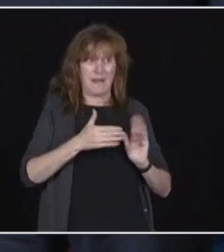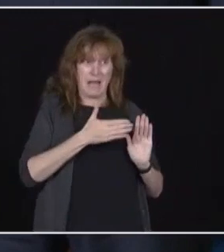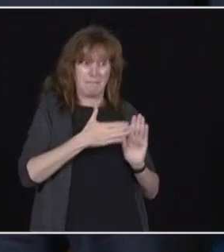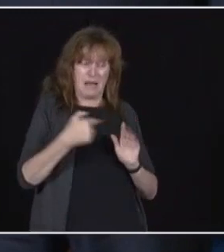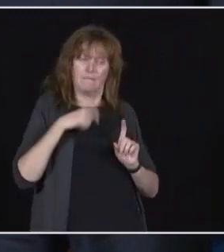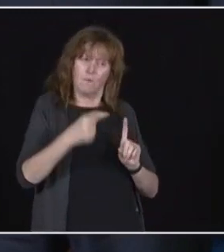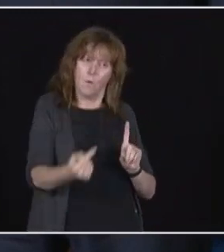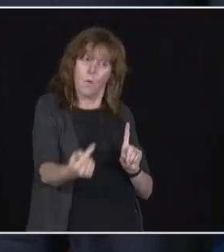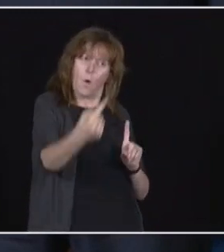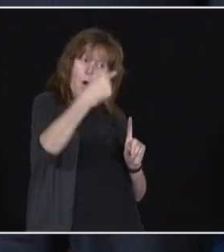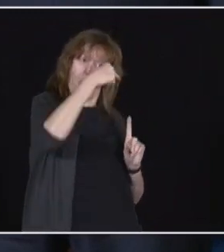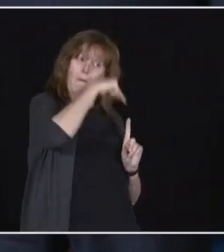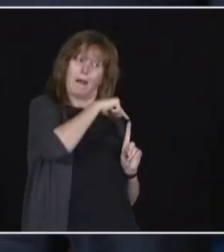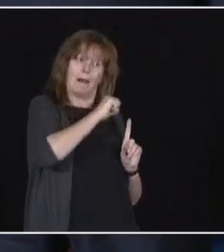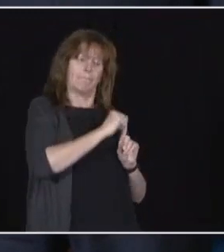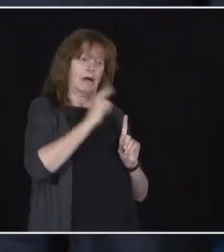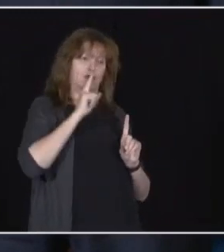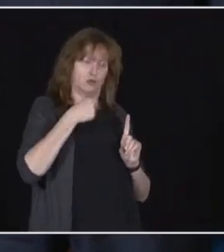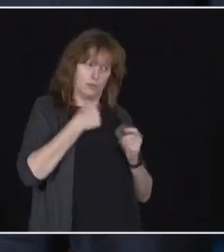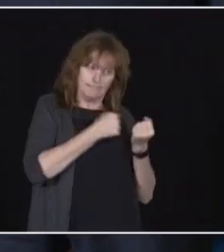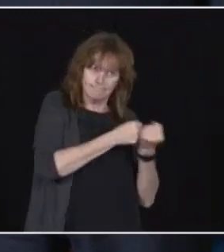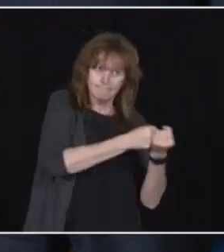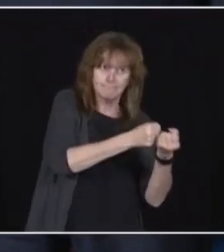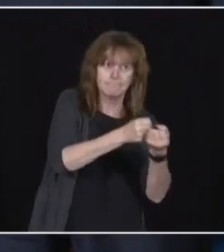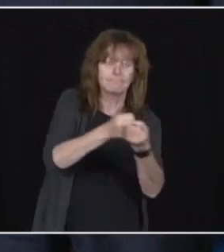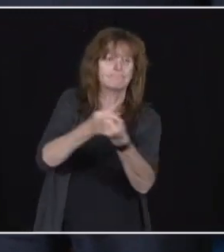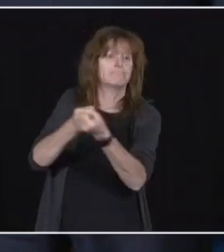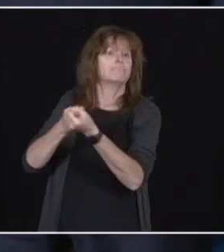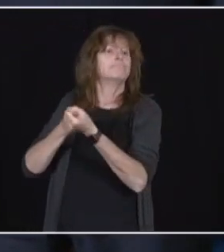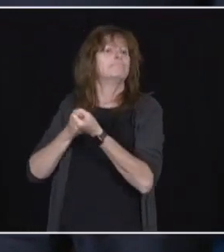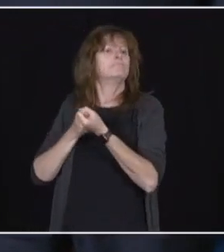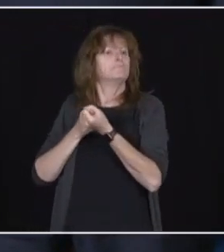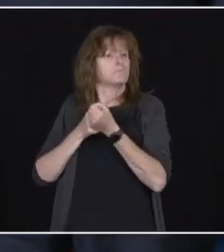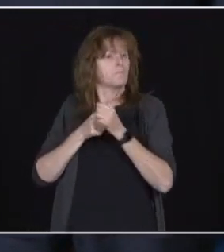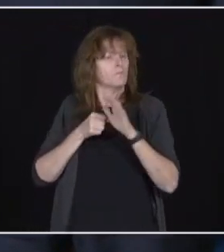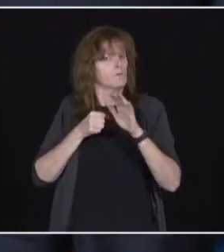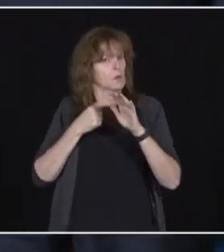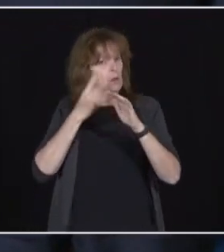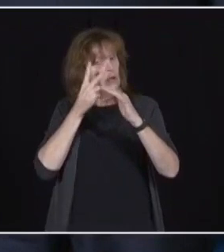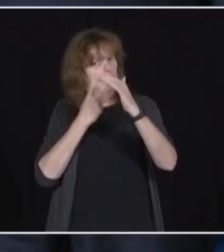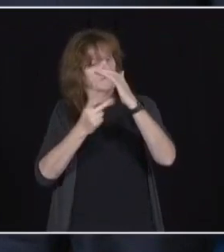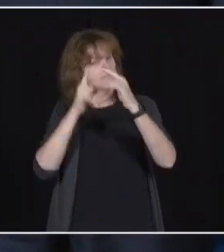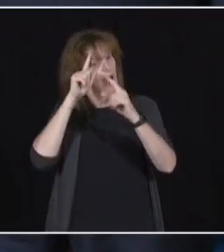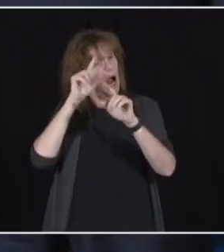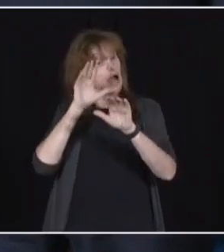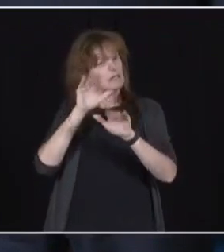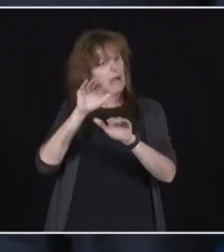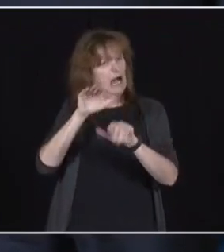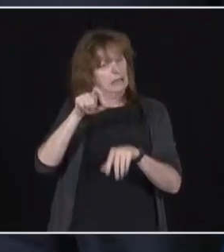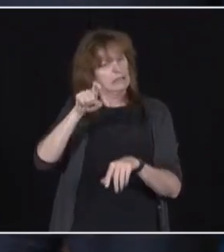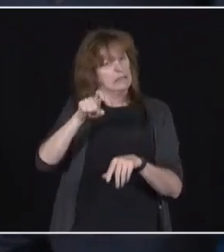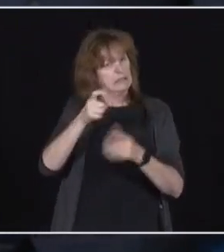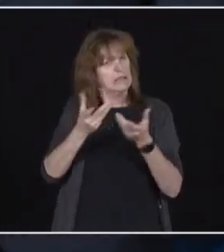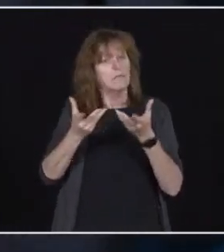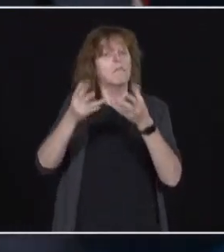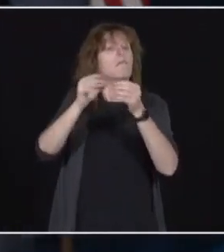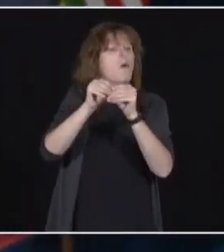earning that forward once again, to make sure that people can have the support set they need , anticipating an extra response and need coming from COVID-19.